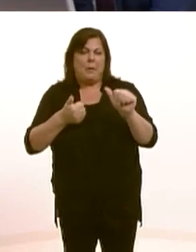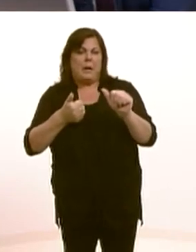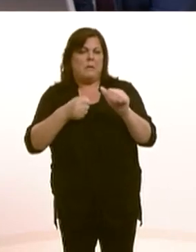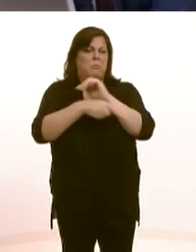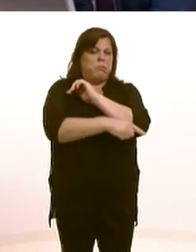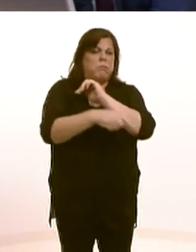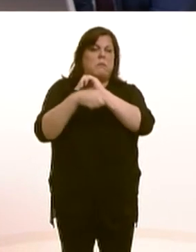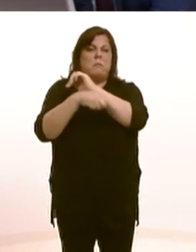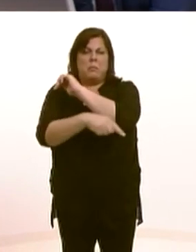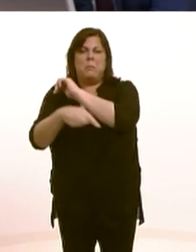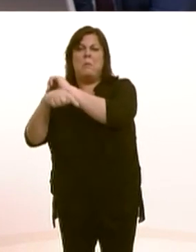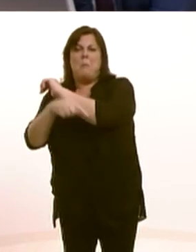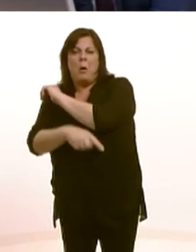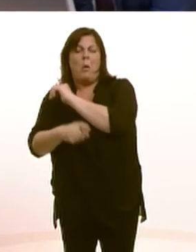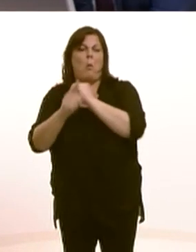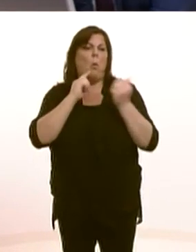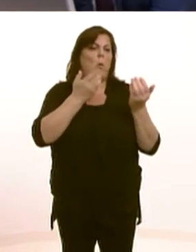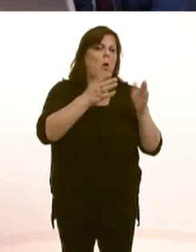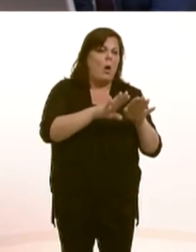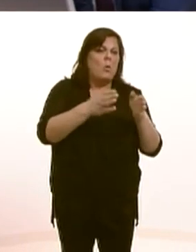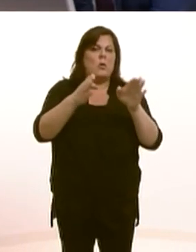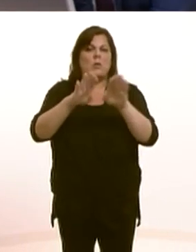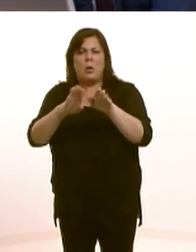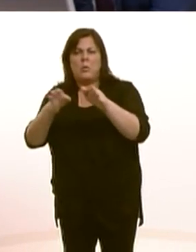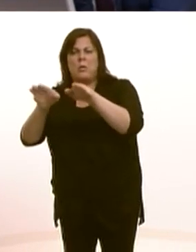The question must be asked as to whether thatís a sustainable system, to have bus companies